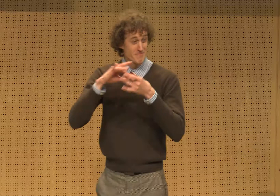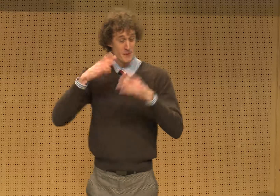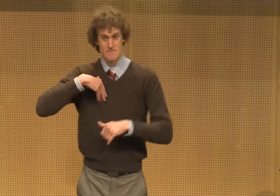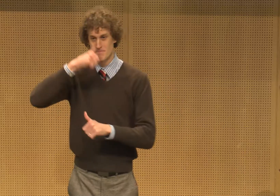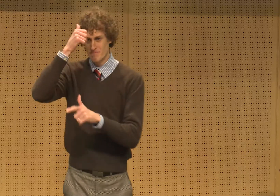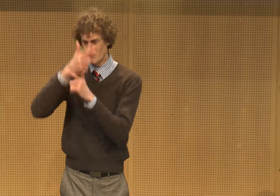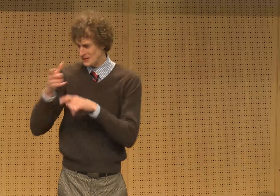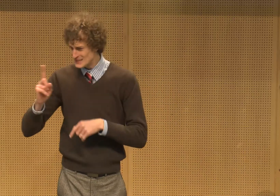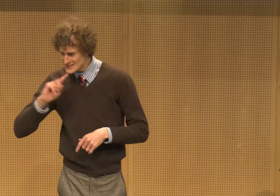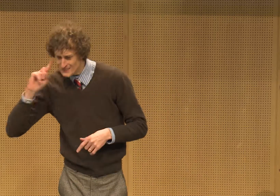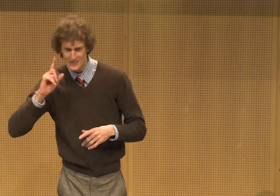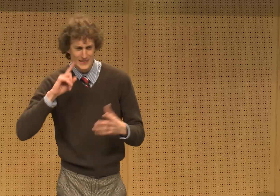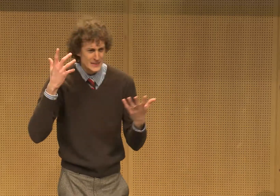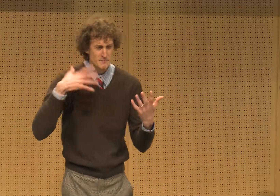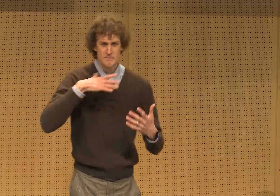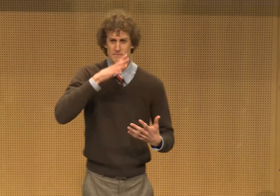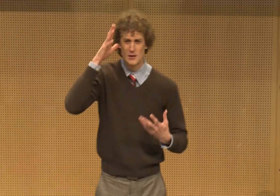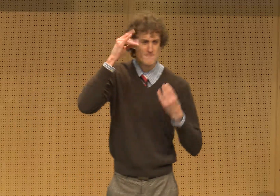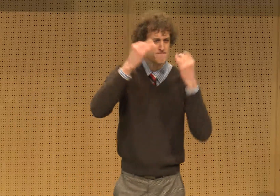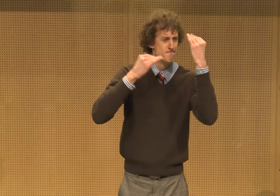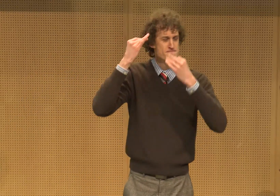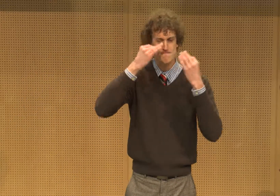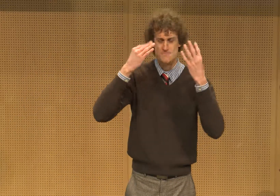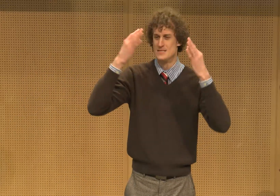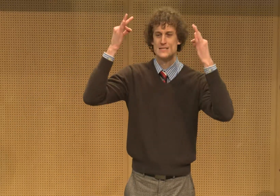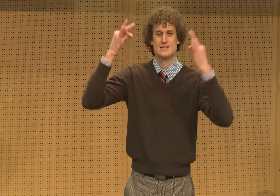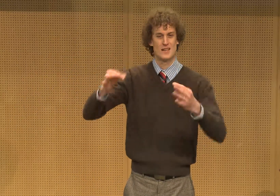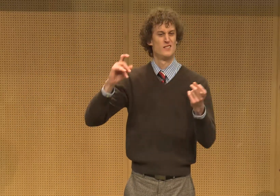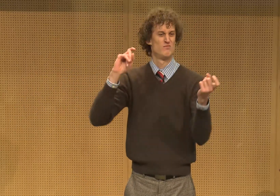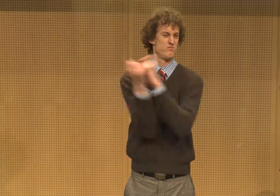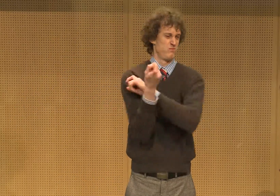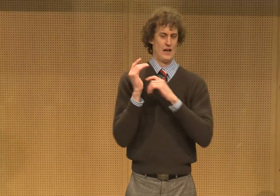Now, my brother is deaf, I'm deaf, my parents also deaf.